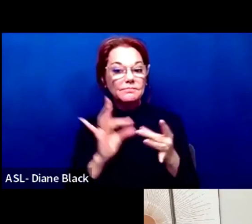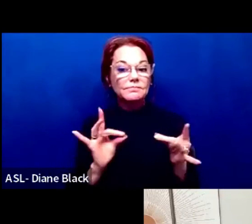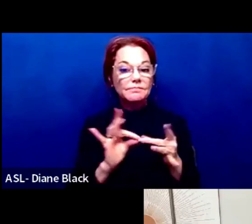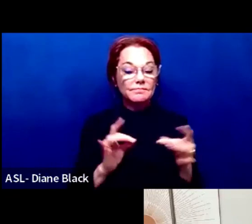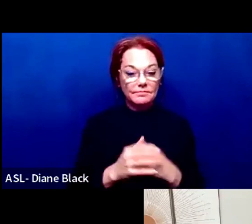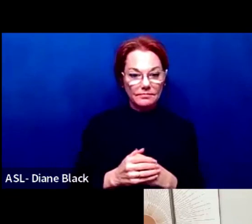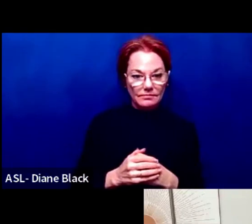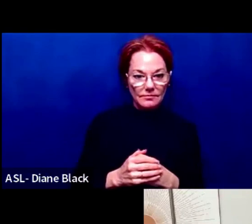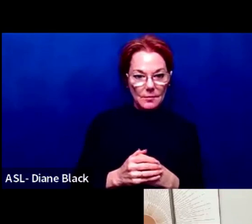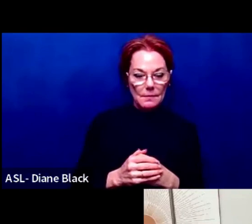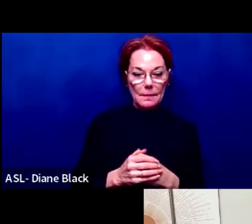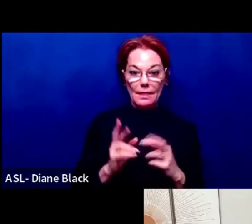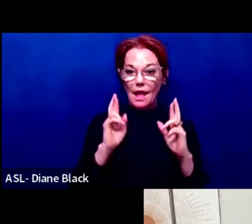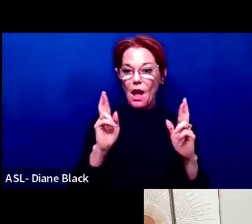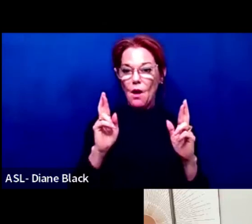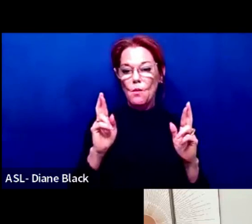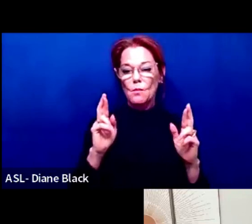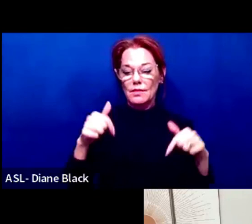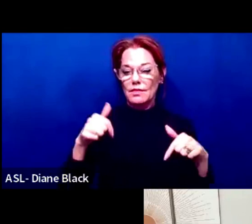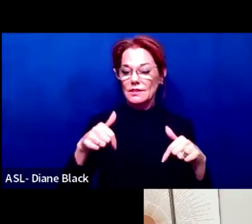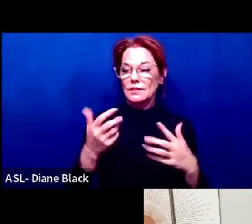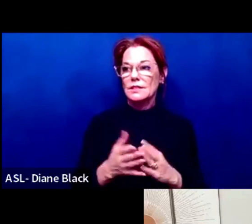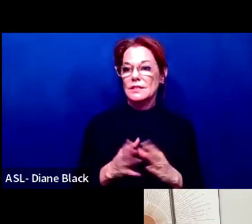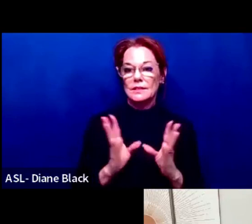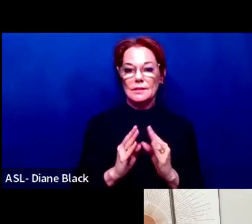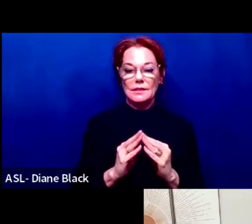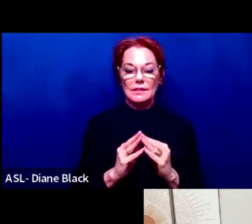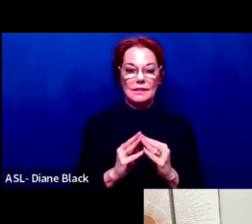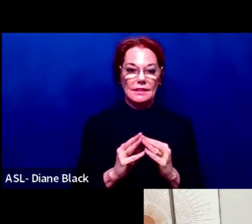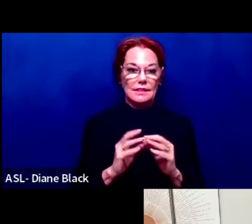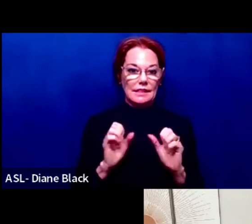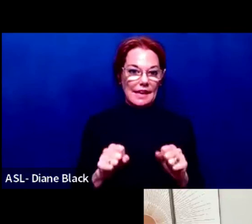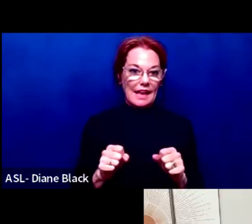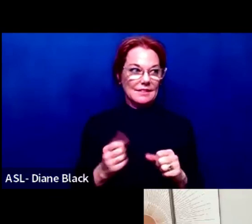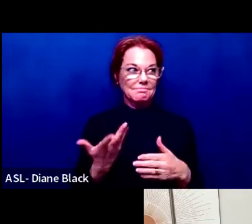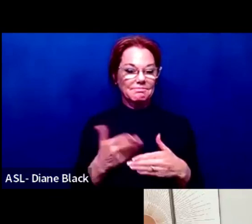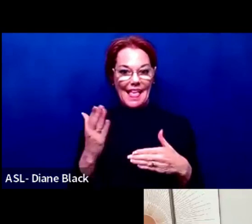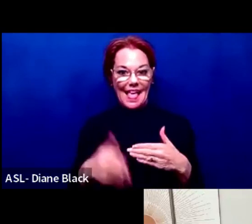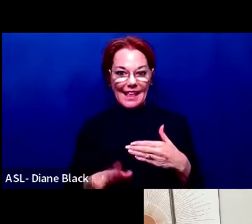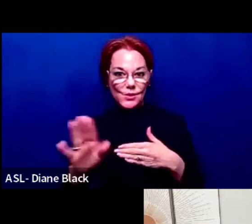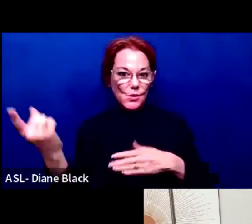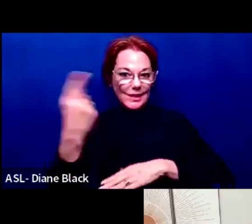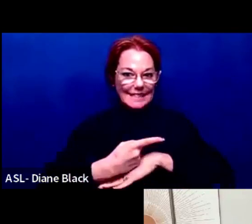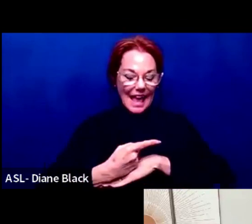that this was a way that we can end your day on an on an inspiring and energizing note